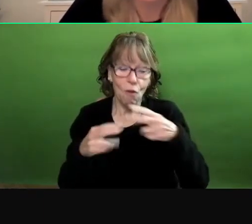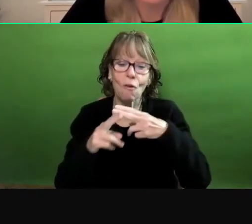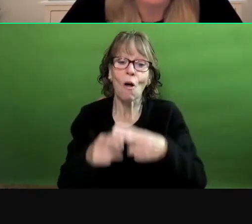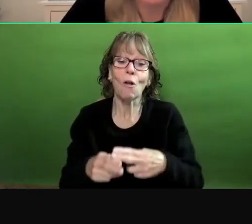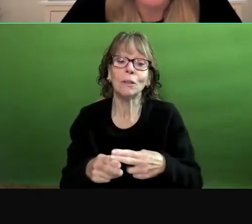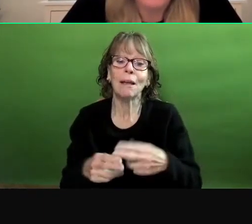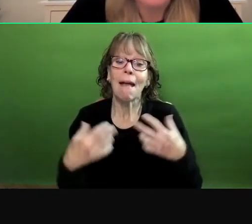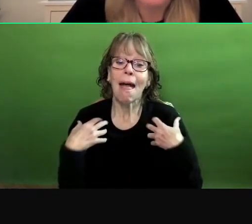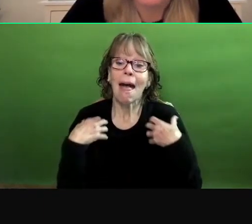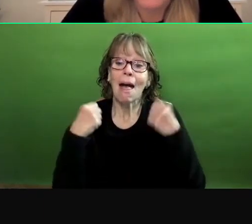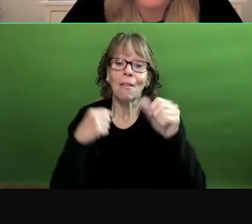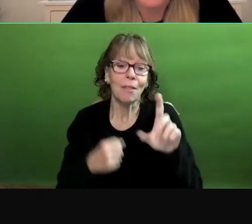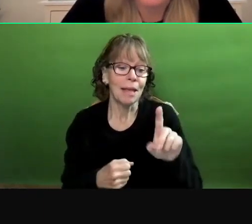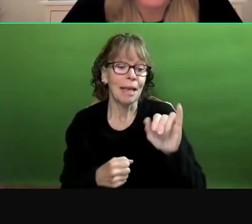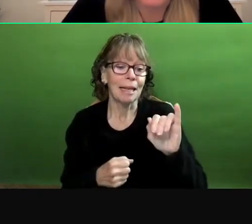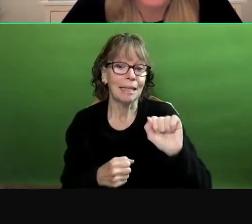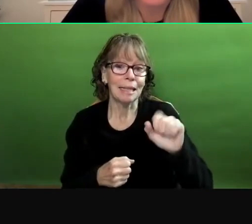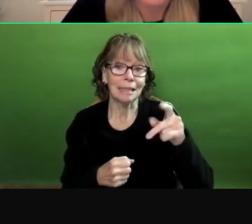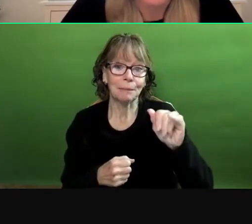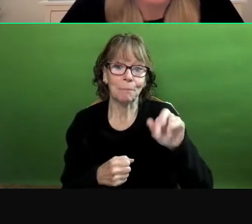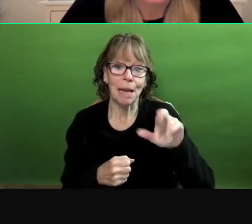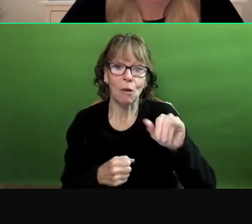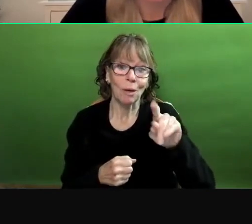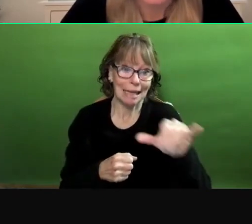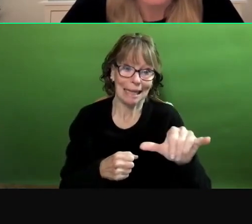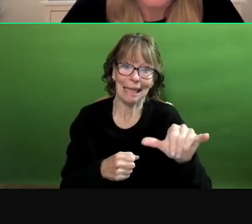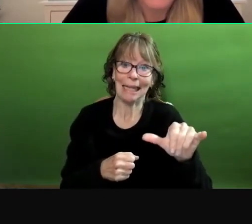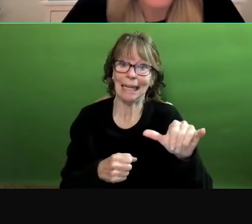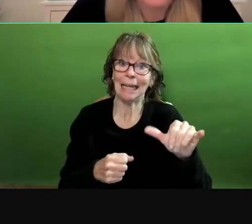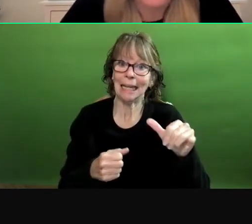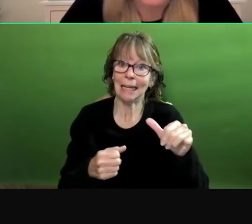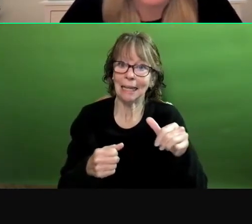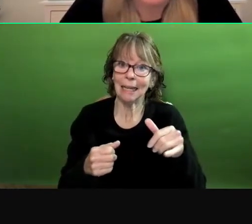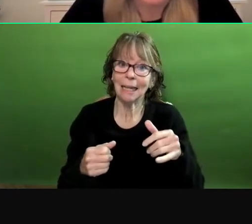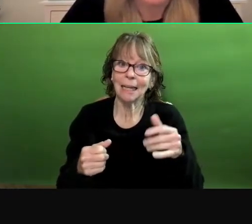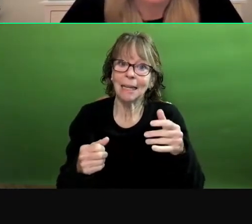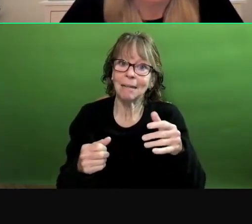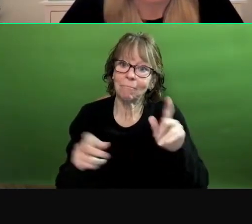been so important for advancing health equity. Because without this designation,